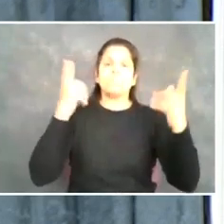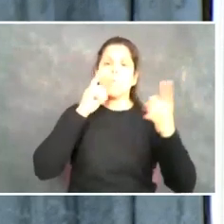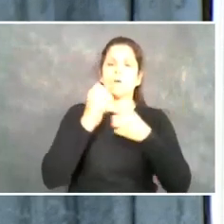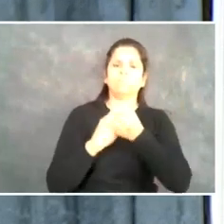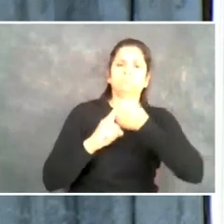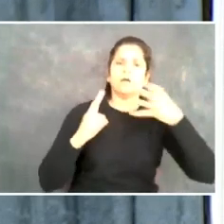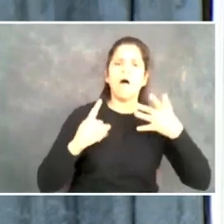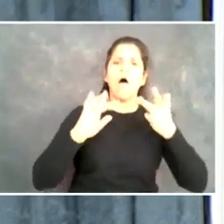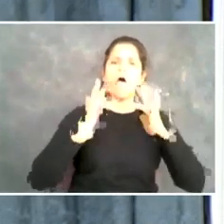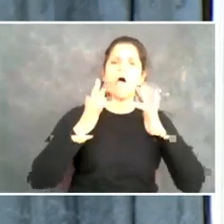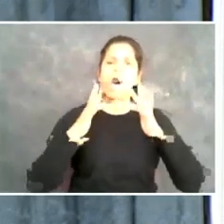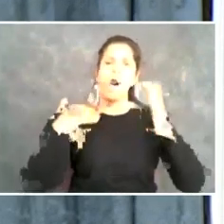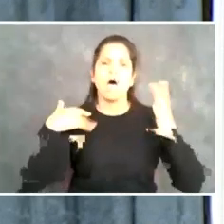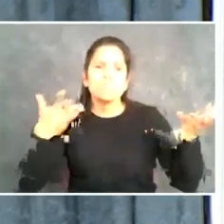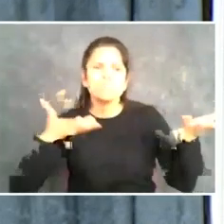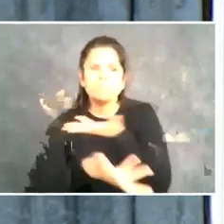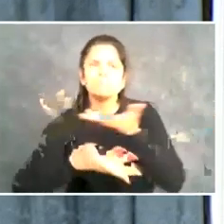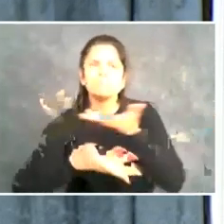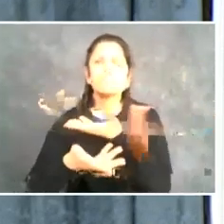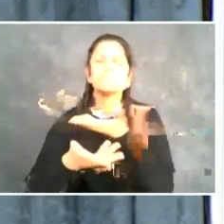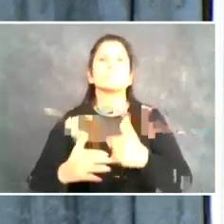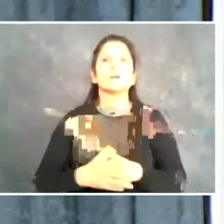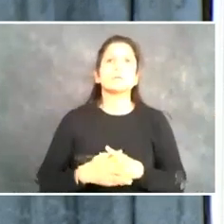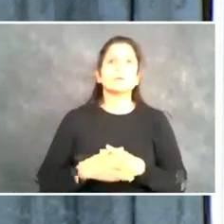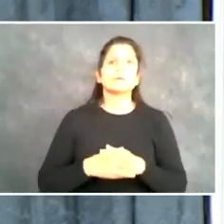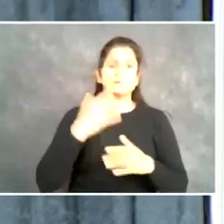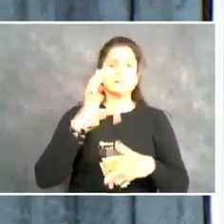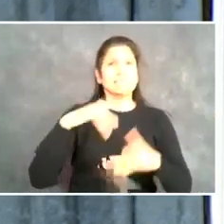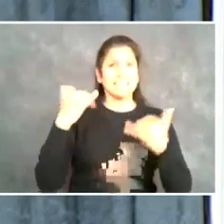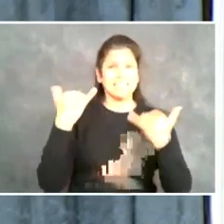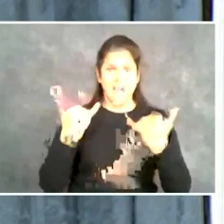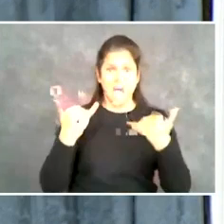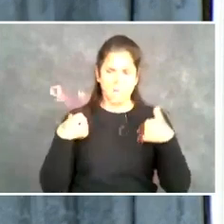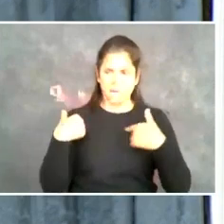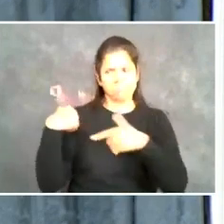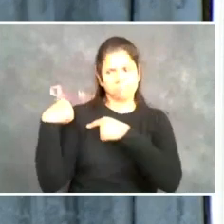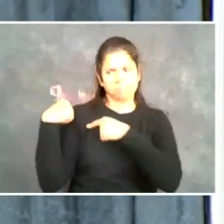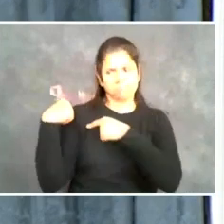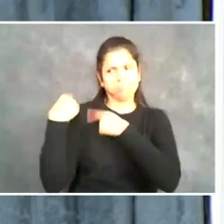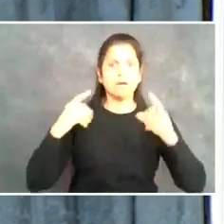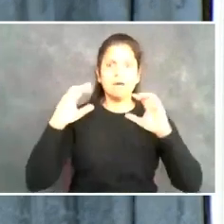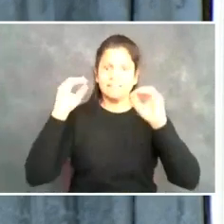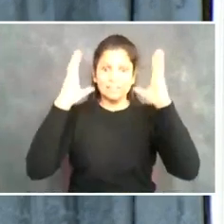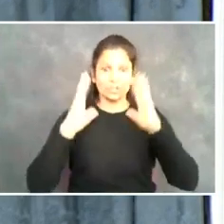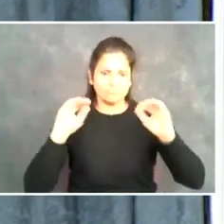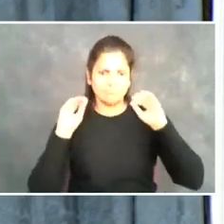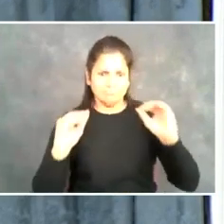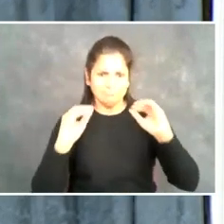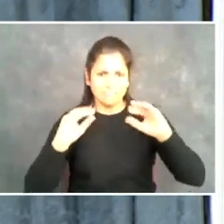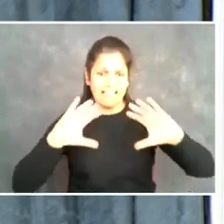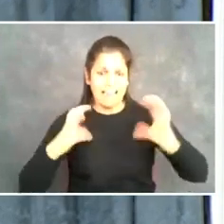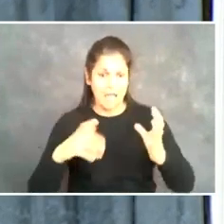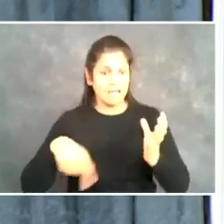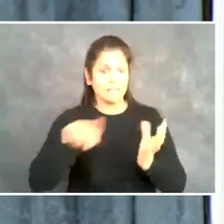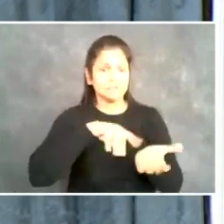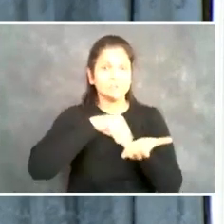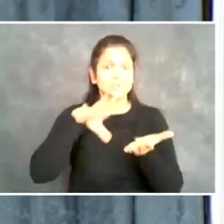WE KNOW SO MANY YOUNG PEOPLE ARE COMING BACK AND DISTRESS AND WE HAVEN'T STOPPED DOING